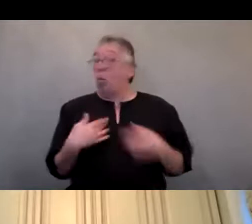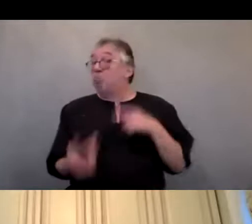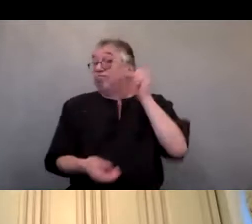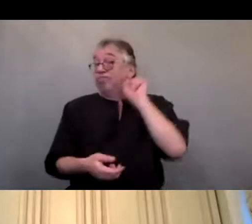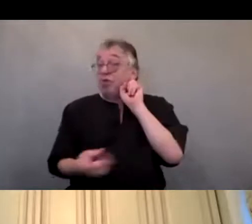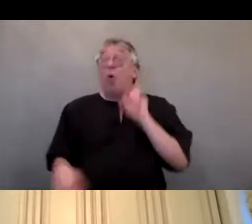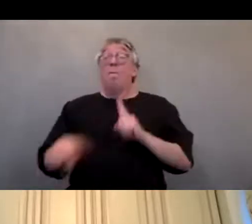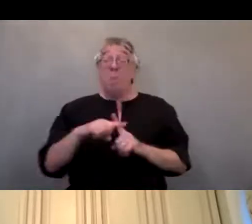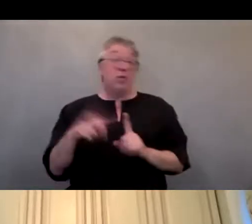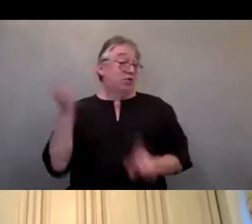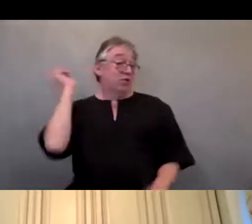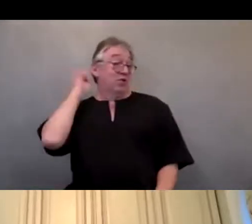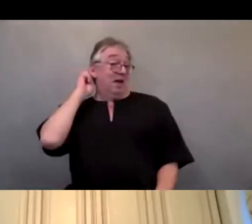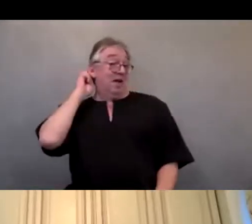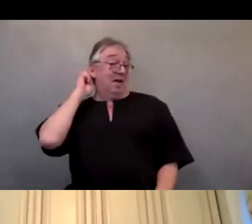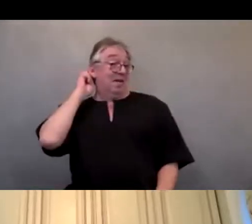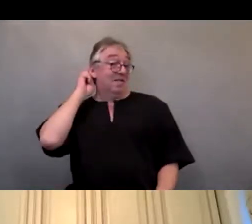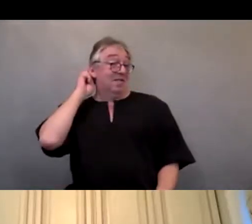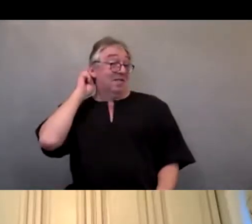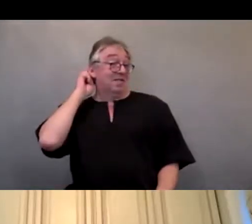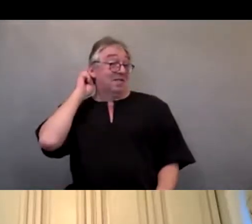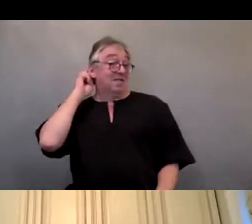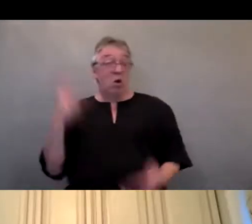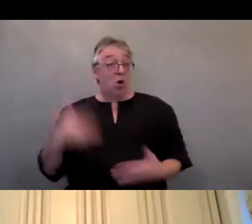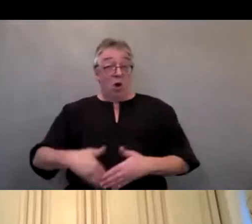sounds. I wanted to be able to work. I kept the